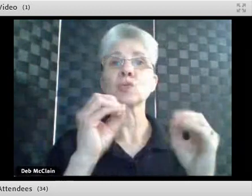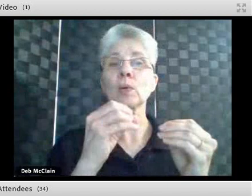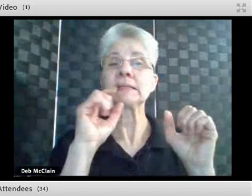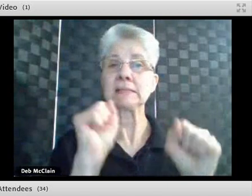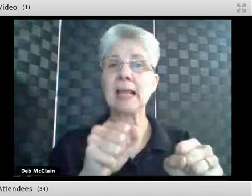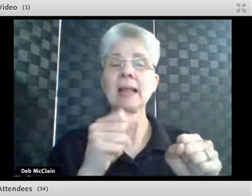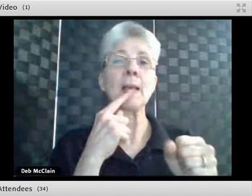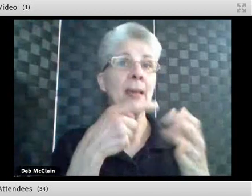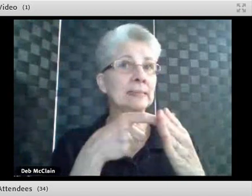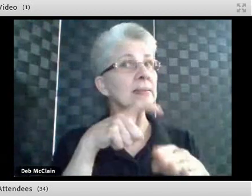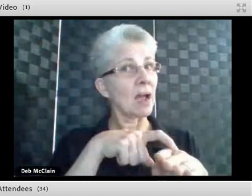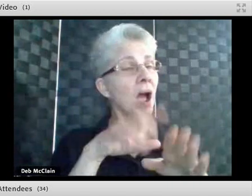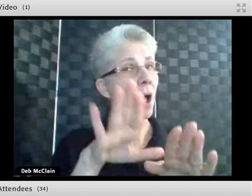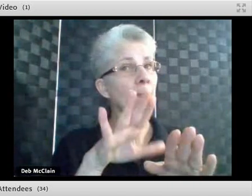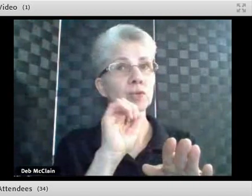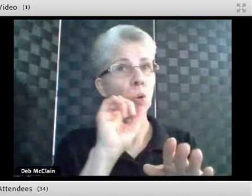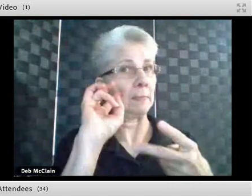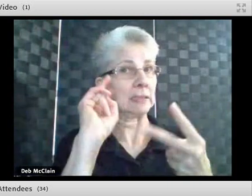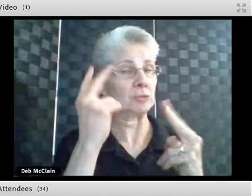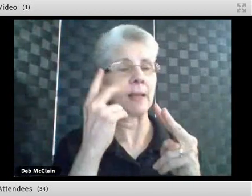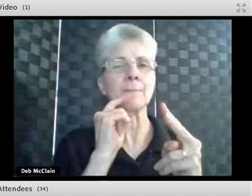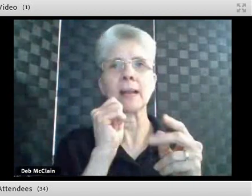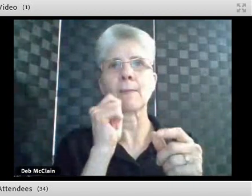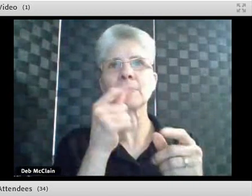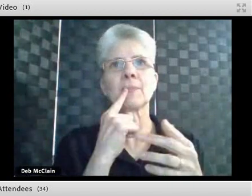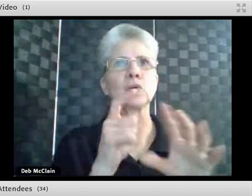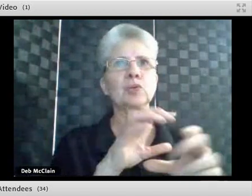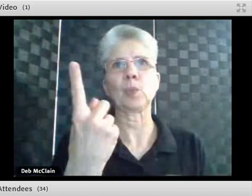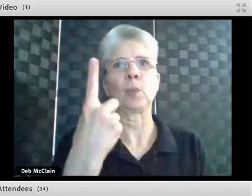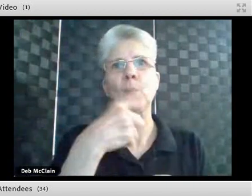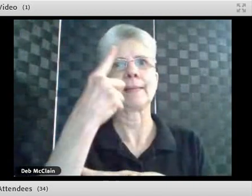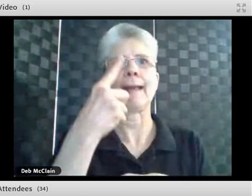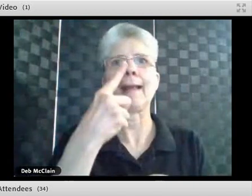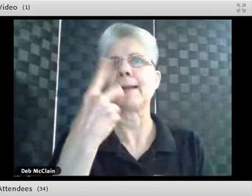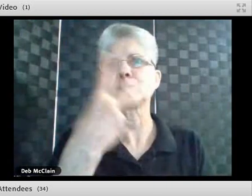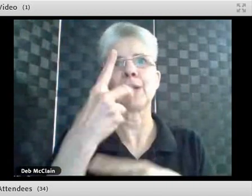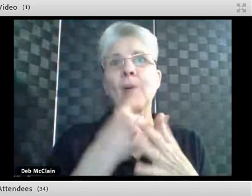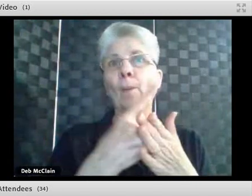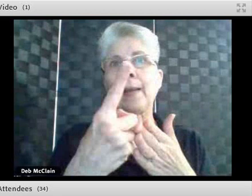It might take time. Don't get me wrong. It might not be something you can do in a day or in a week,